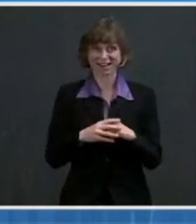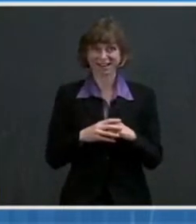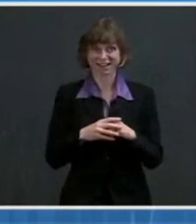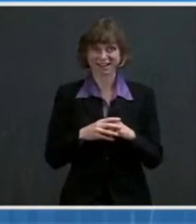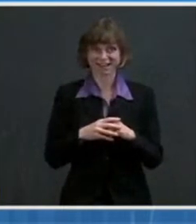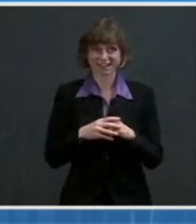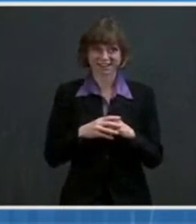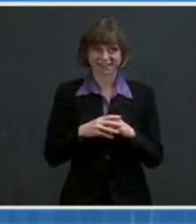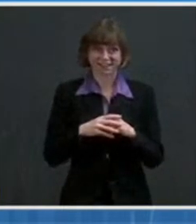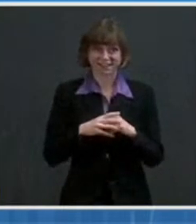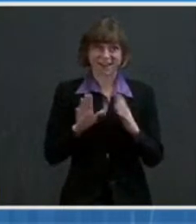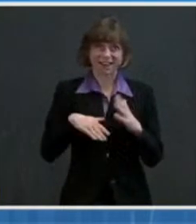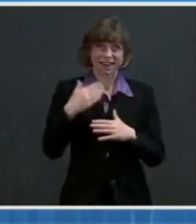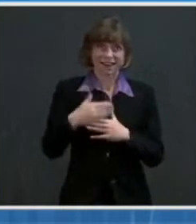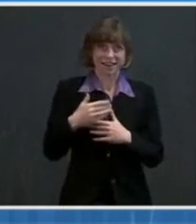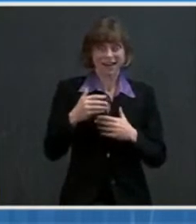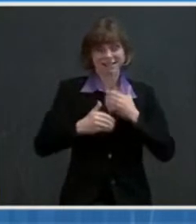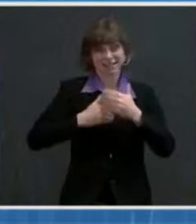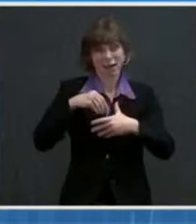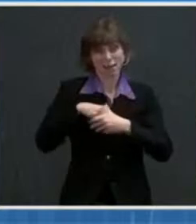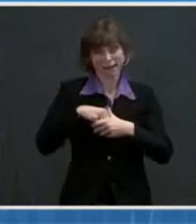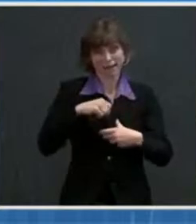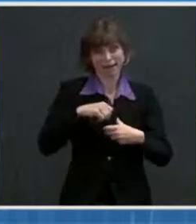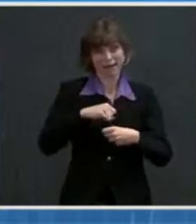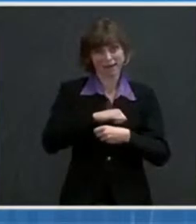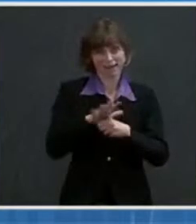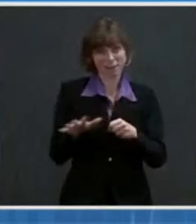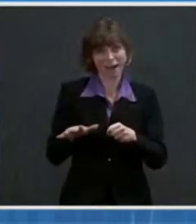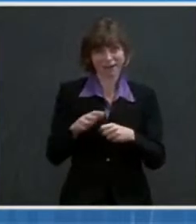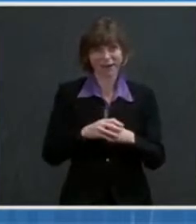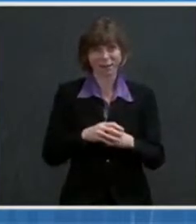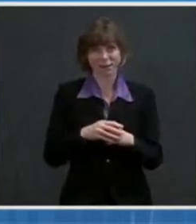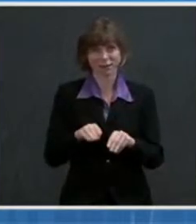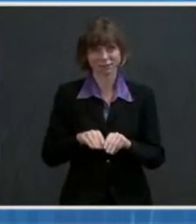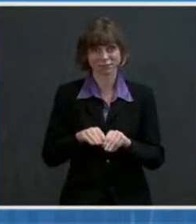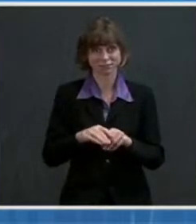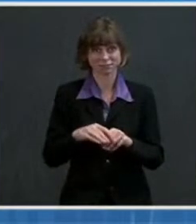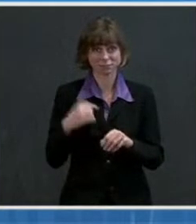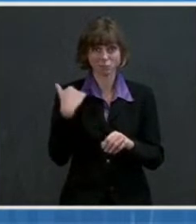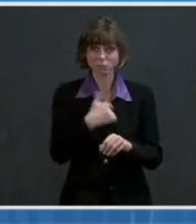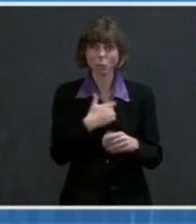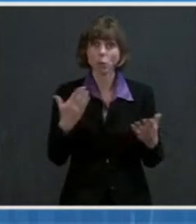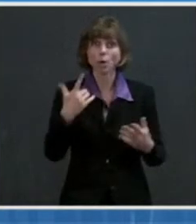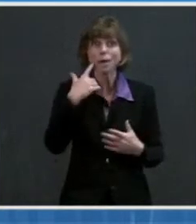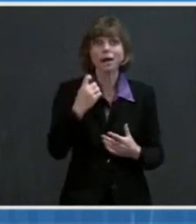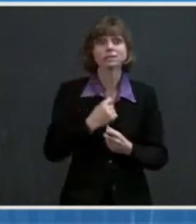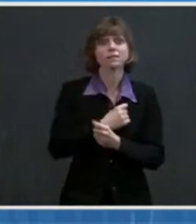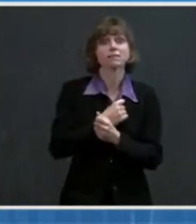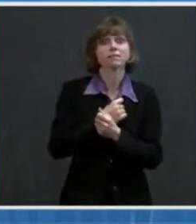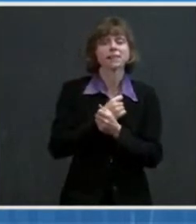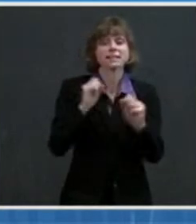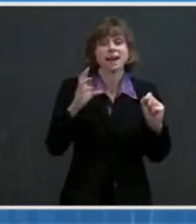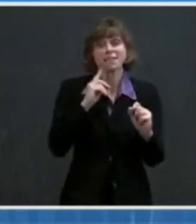THIS AS A HOPEFUL DAY IN THE